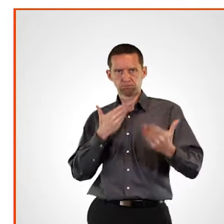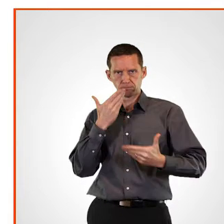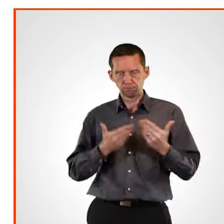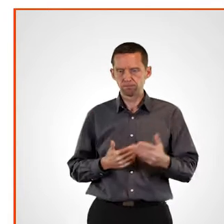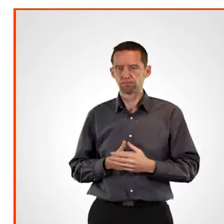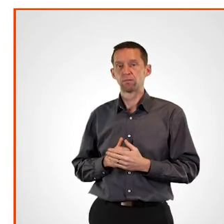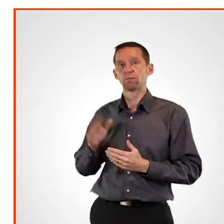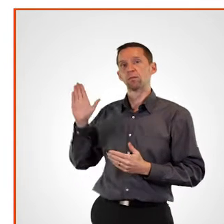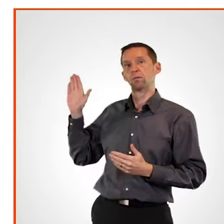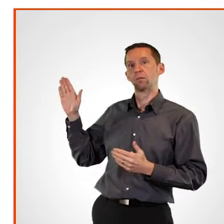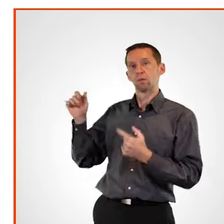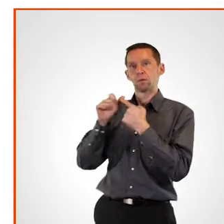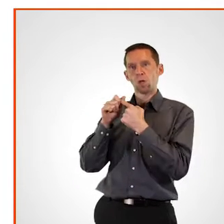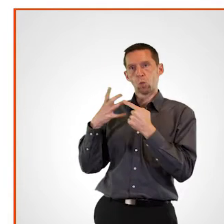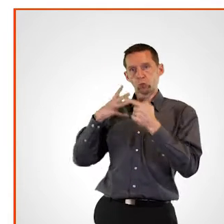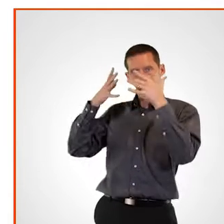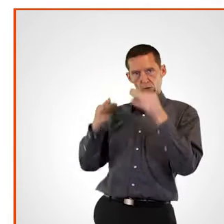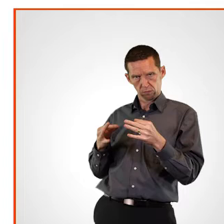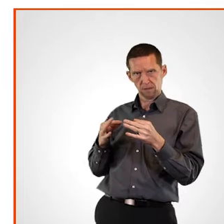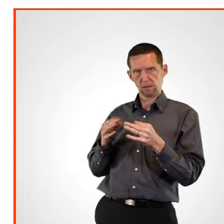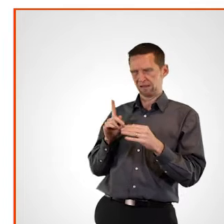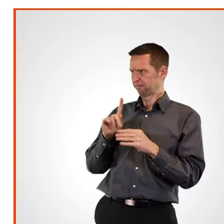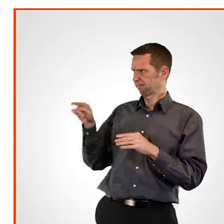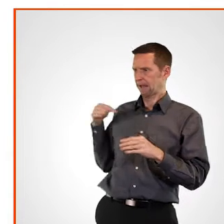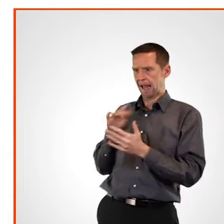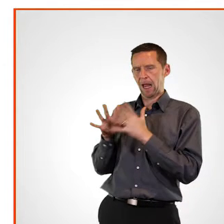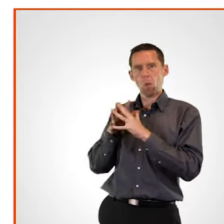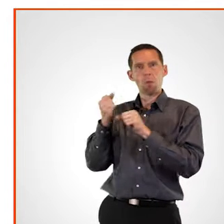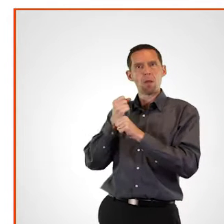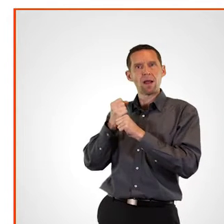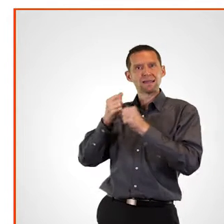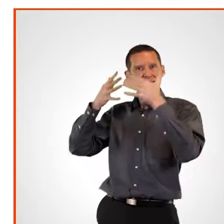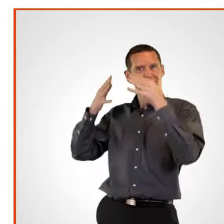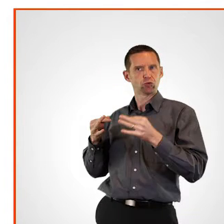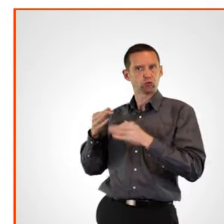We wanted to, as I said, determine current decision-making practices.